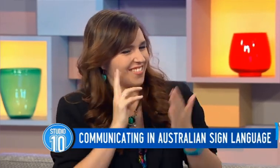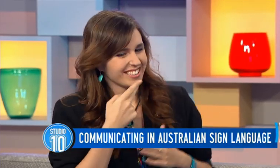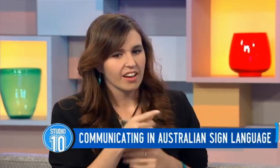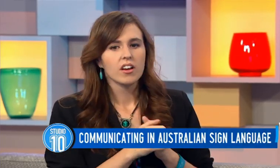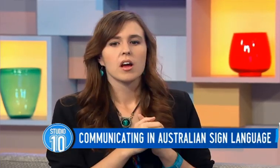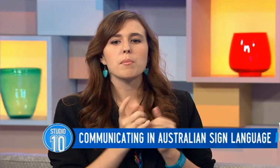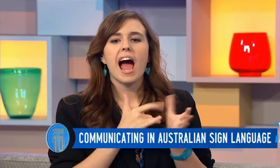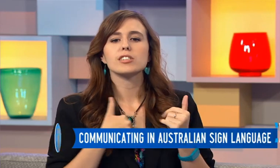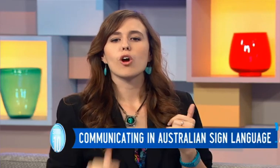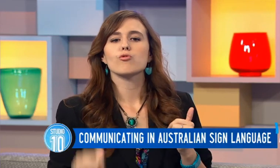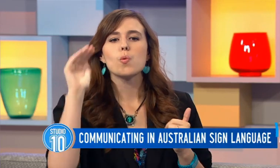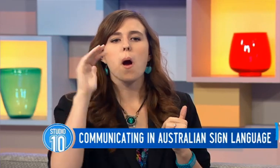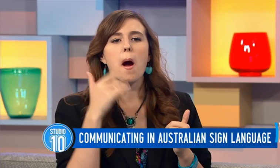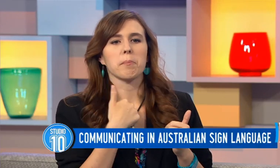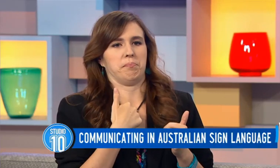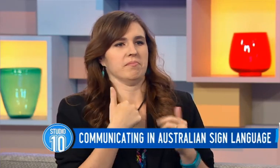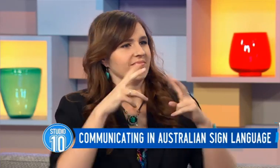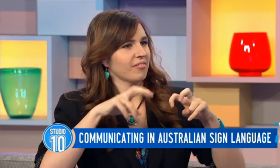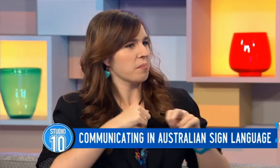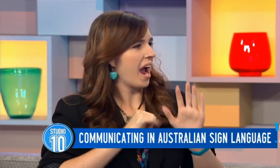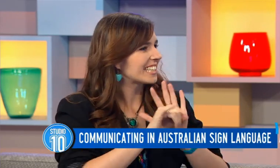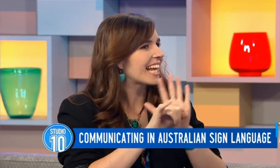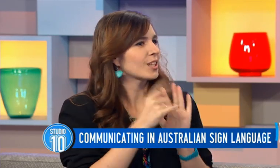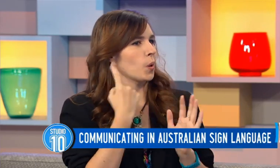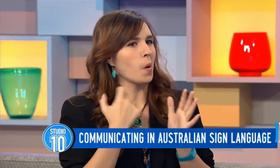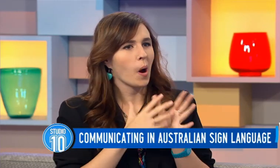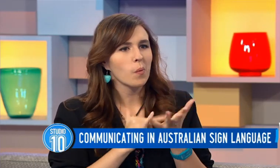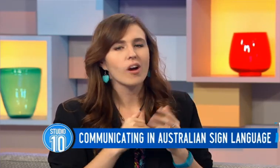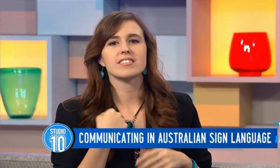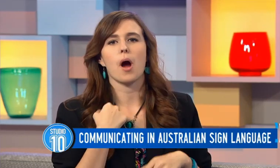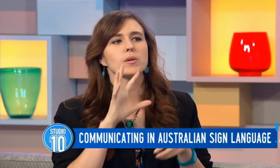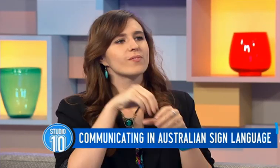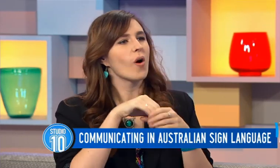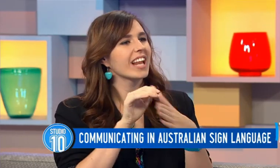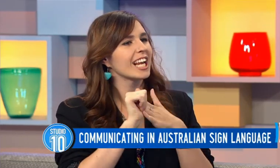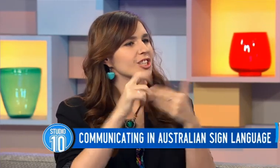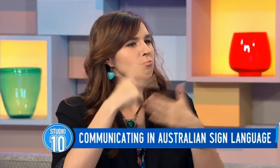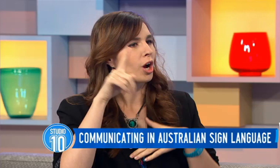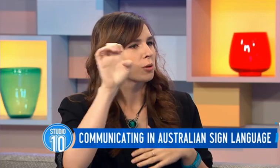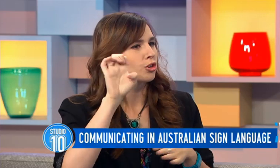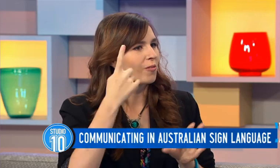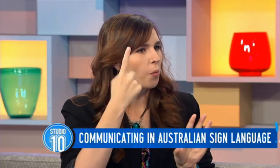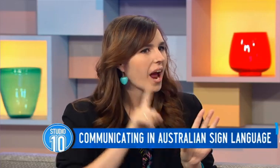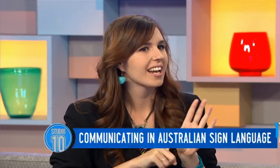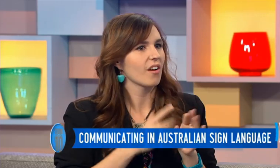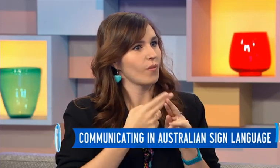because I was only moderately hearing-impaired so when I grew up I looked into my identity and who I was and I found